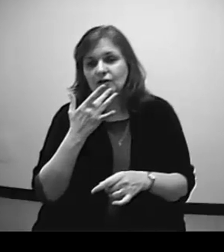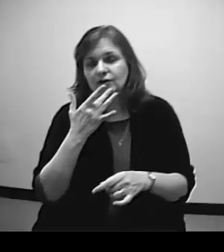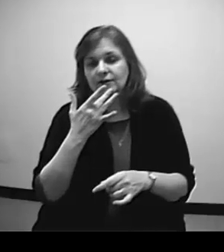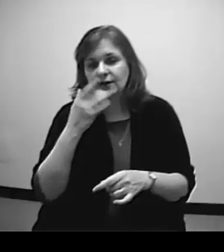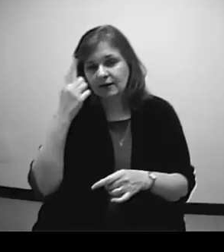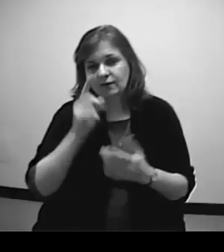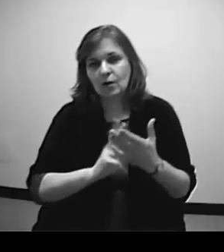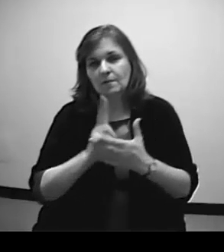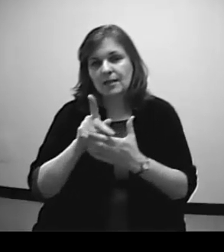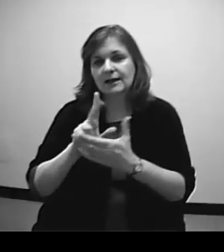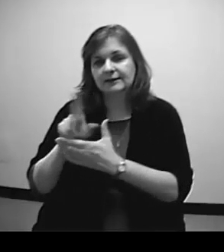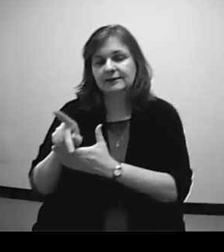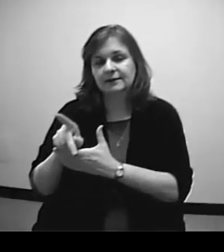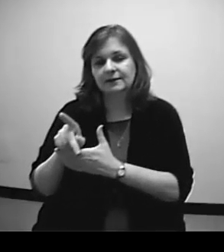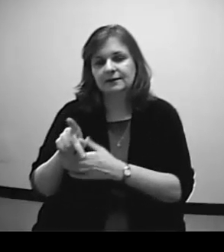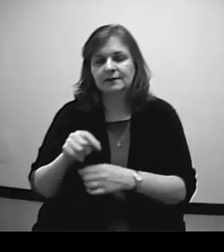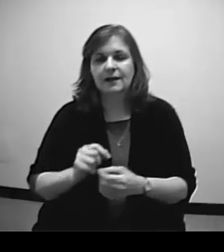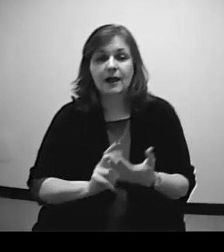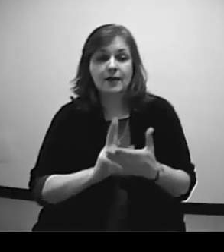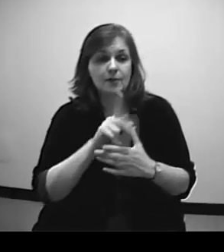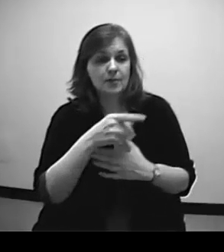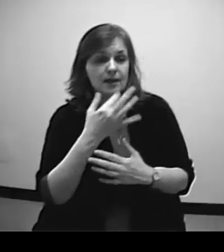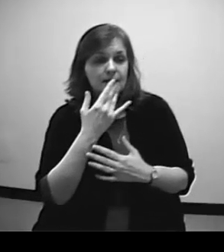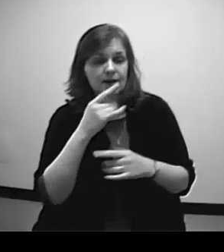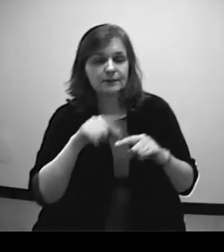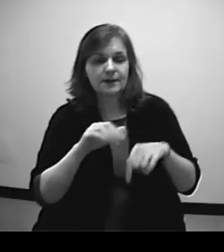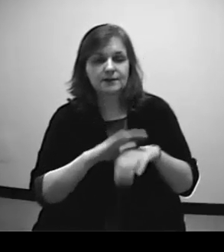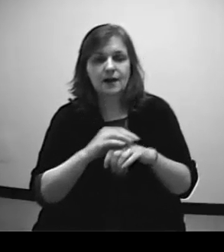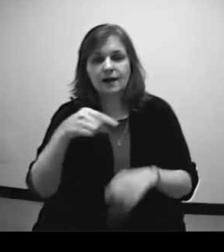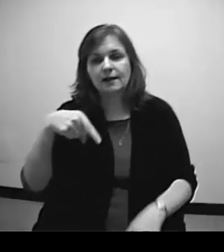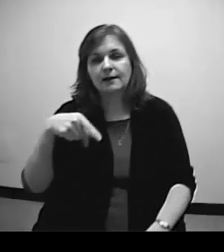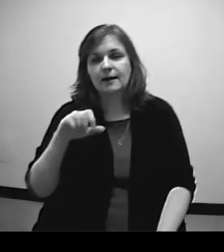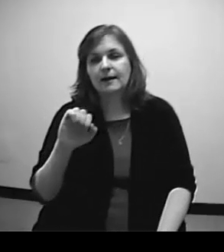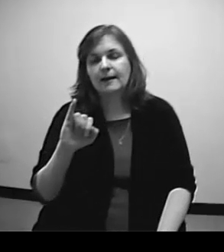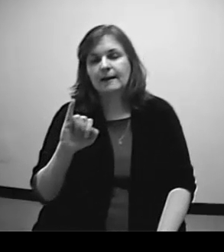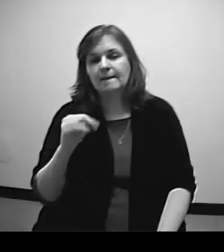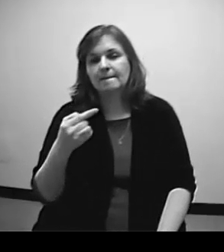of different colors of plants - the color is dependent on pigments